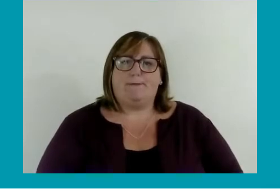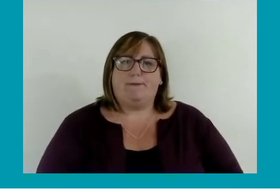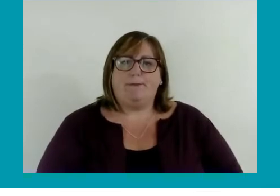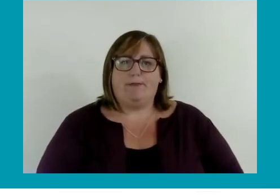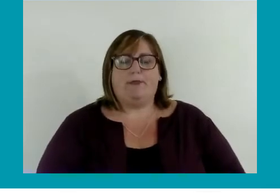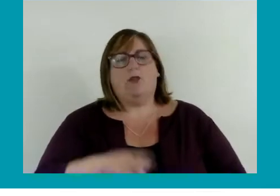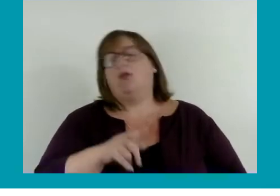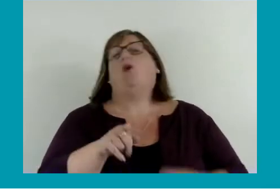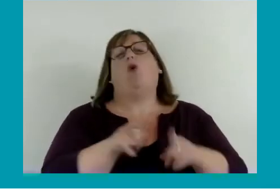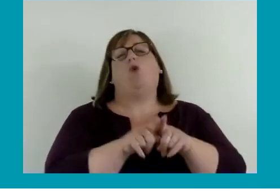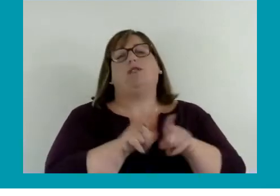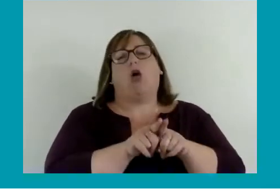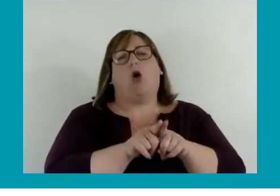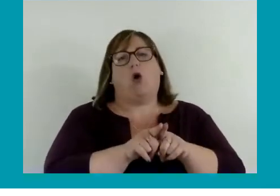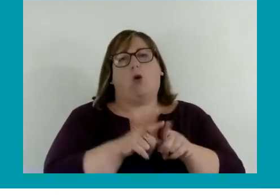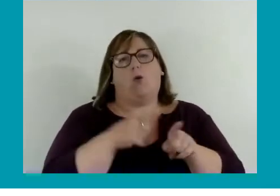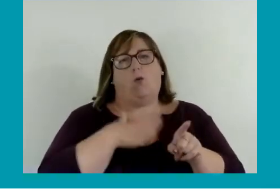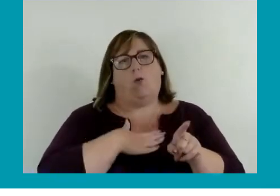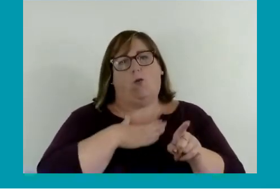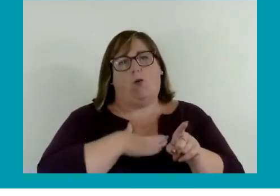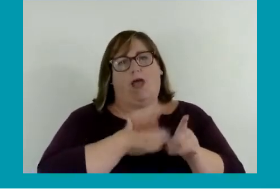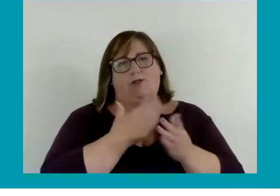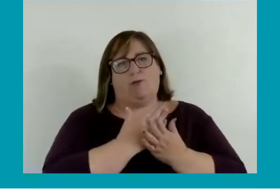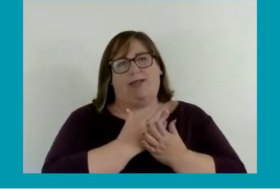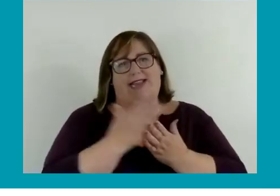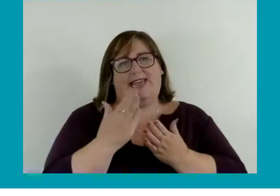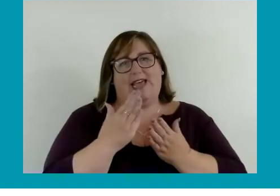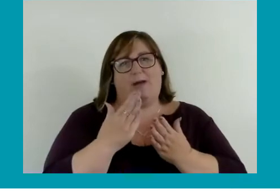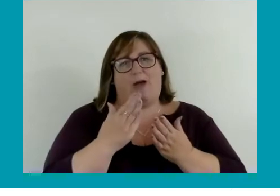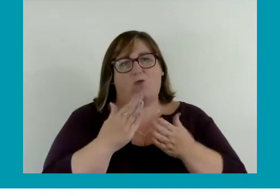and is that kind of where you are at the moment in your current organization so being able to